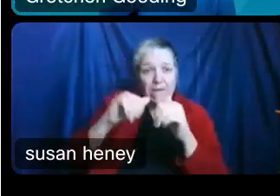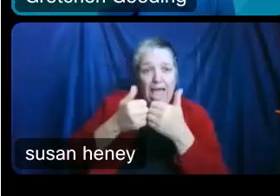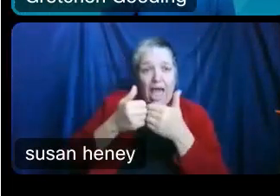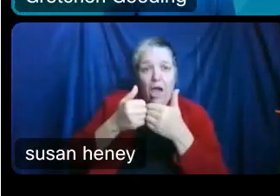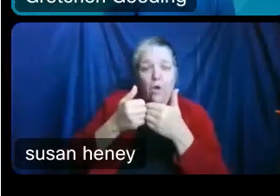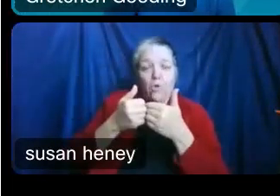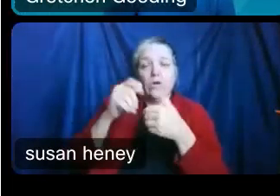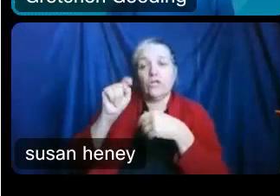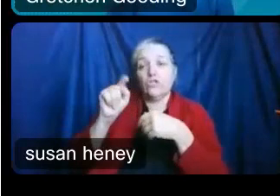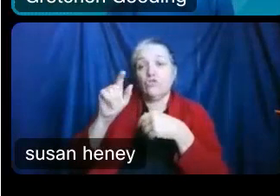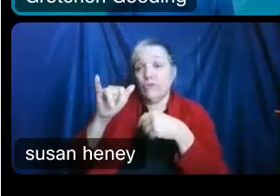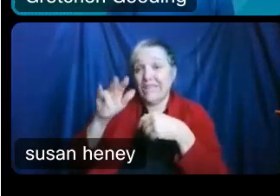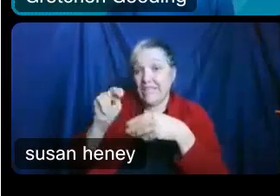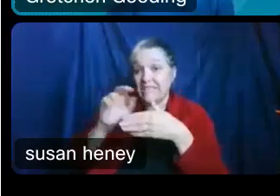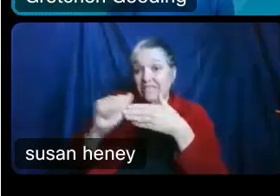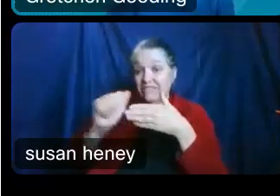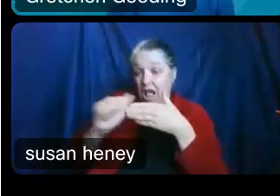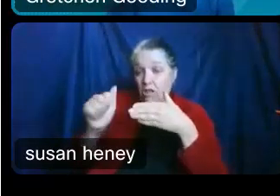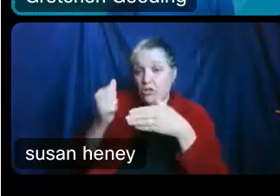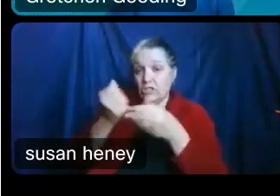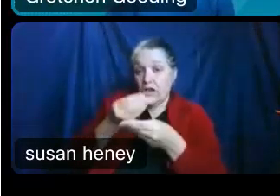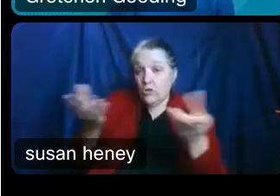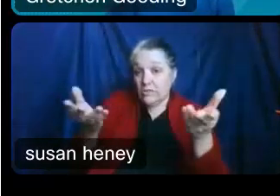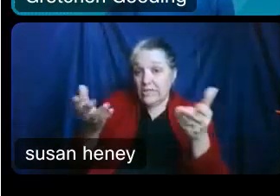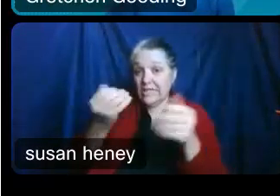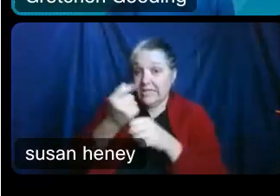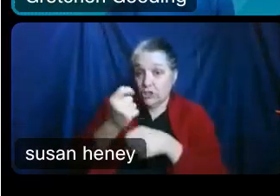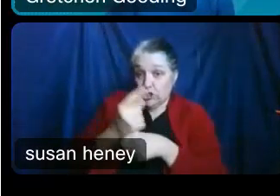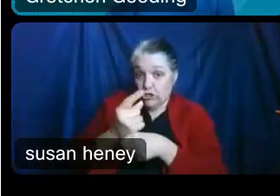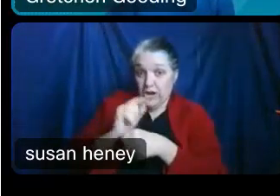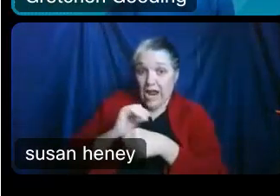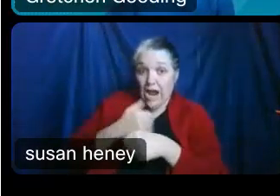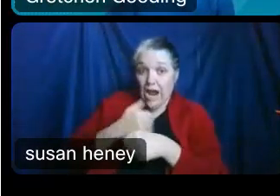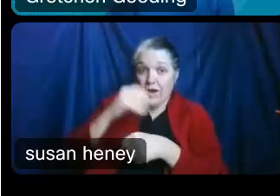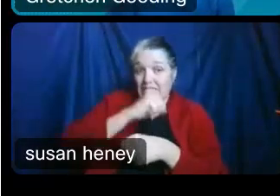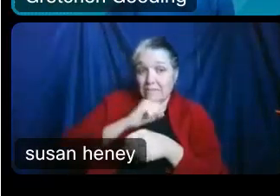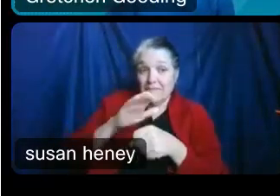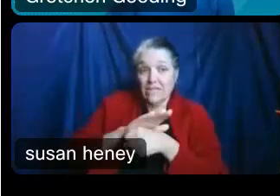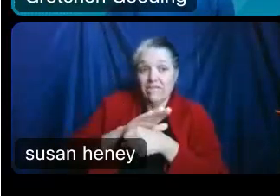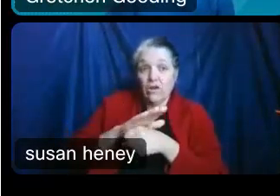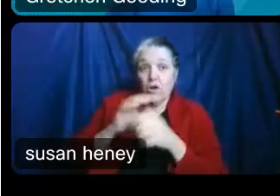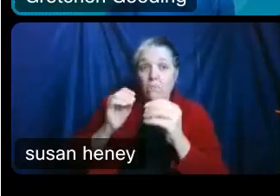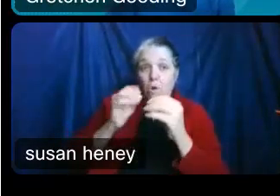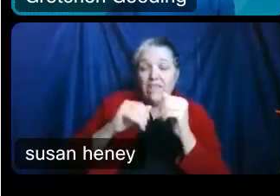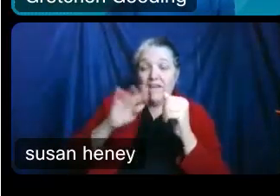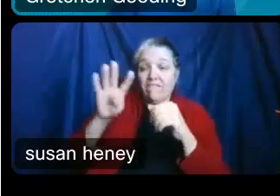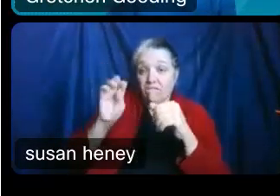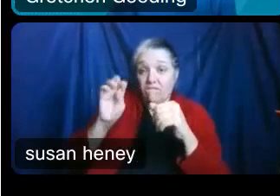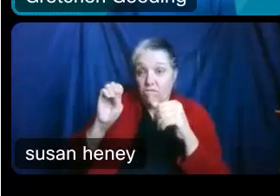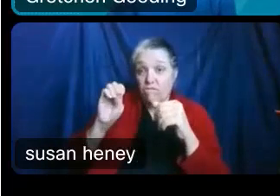distributed each year. Our estimates covering more than 40 topics support more than 300